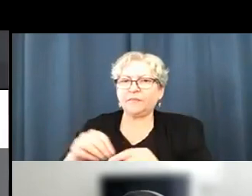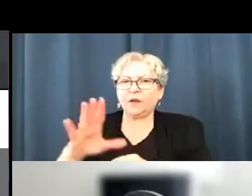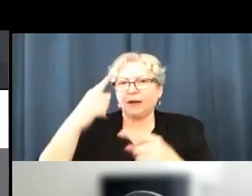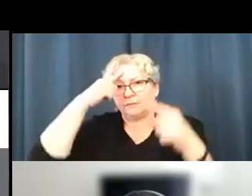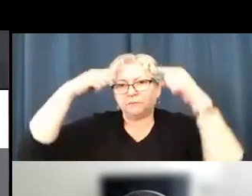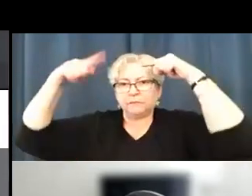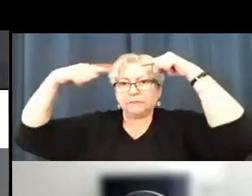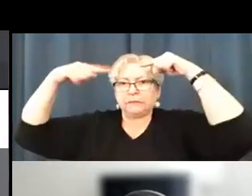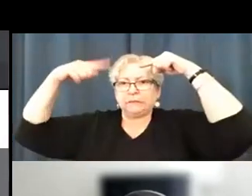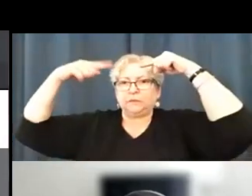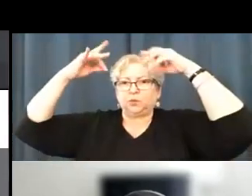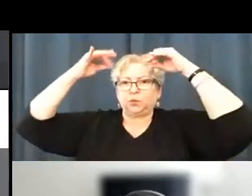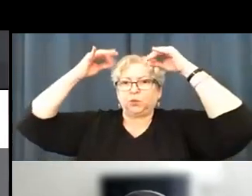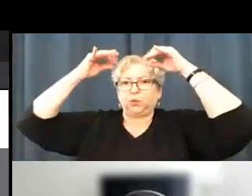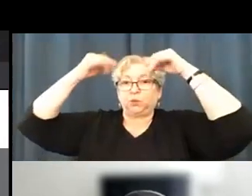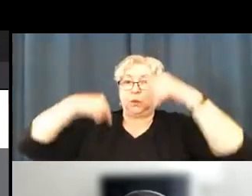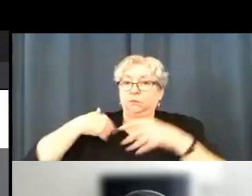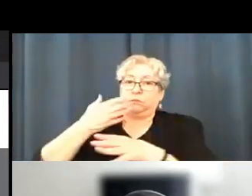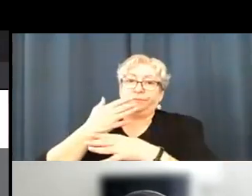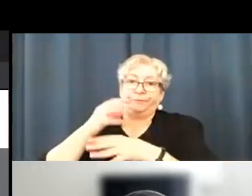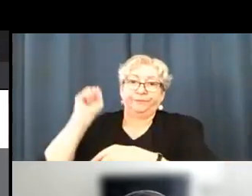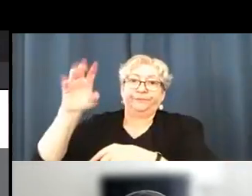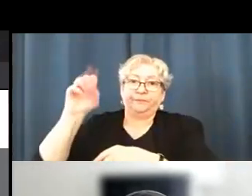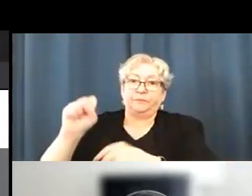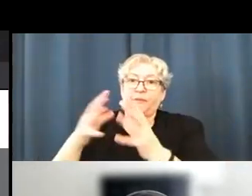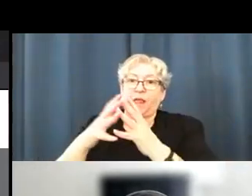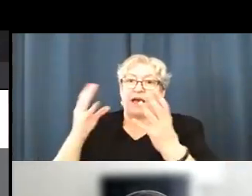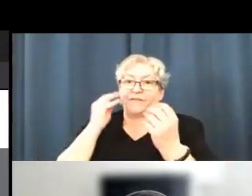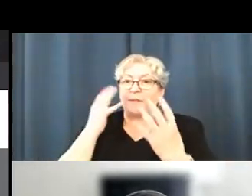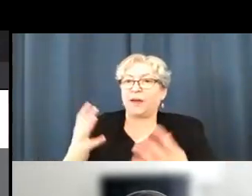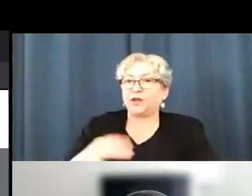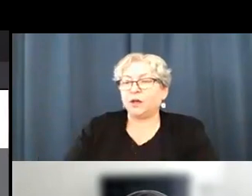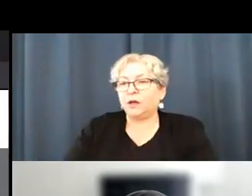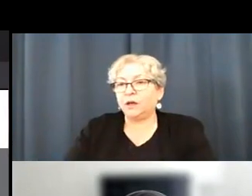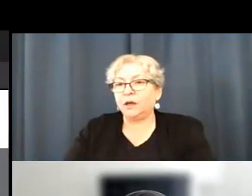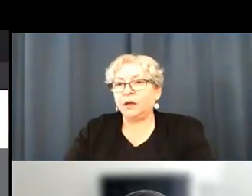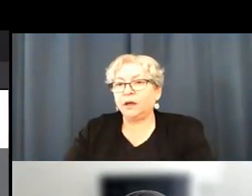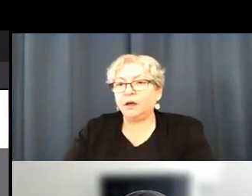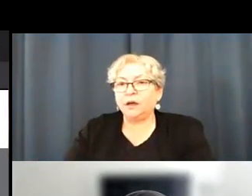'cause a lot was shared. [Joe] And this is Joe Hahn, Josie. Hi, everyone.